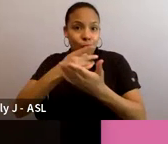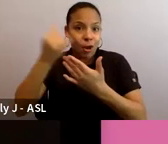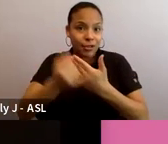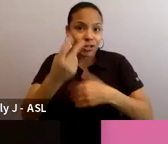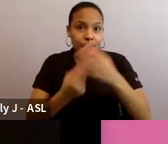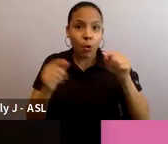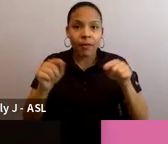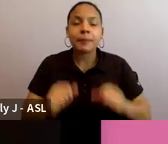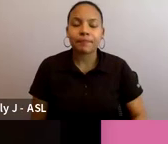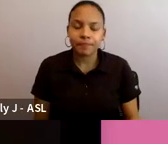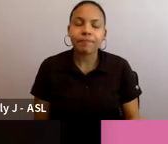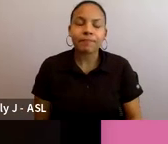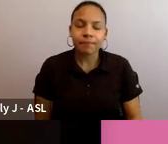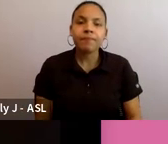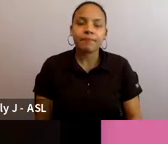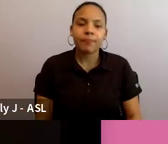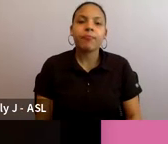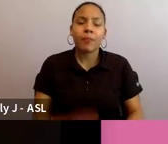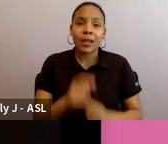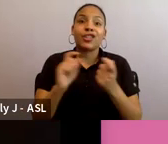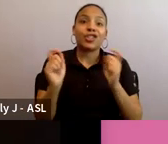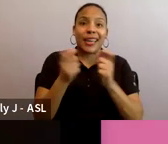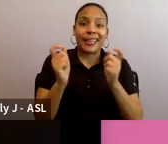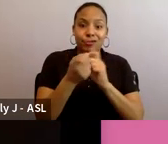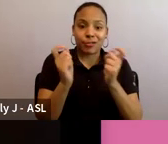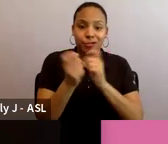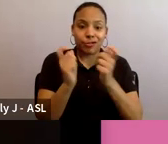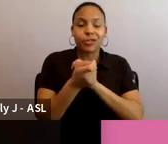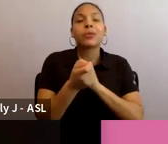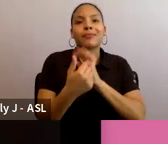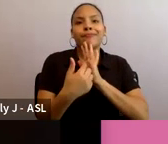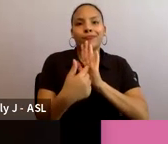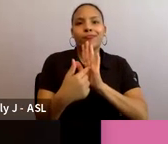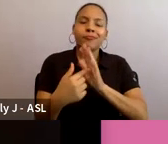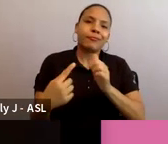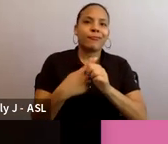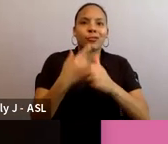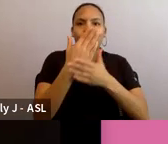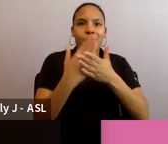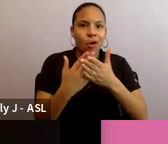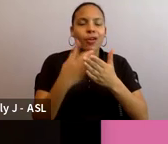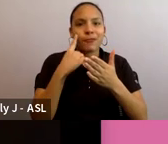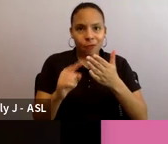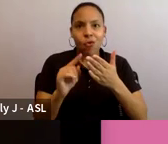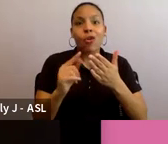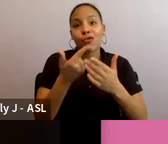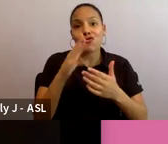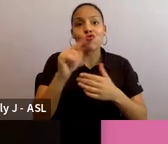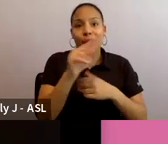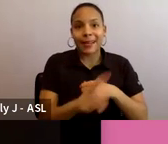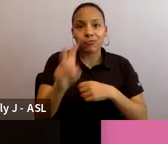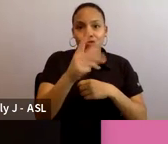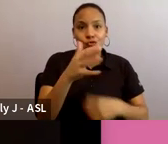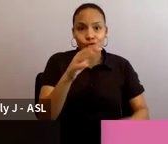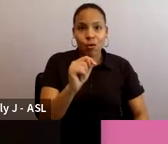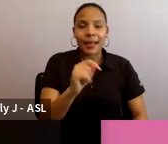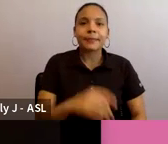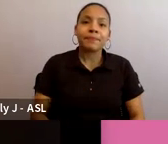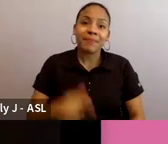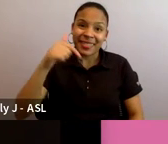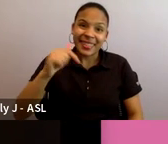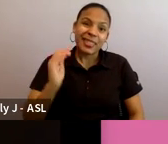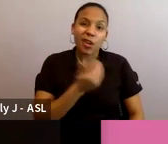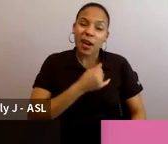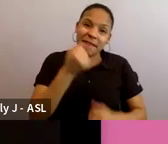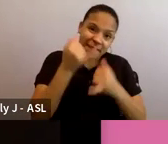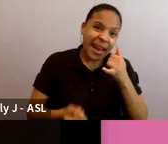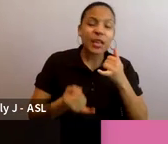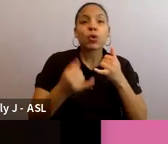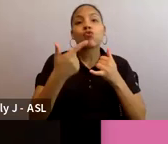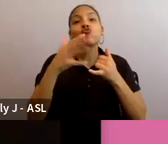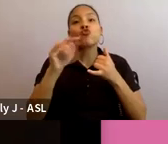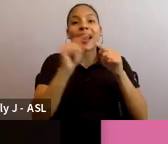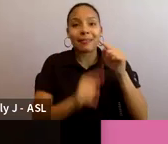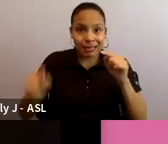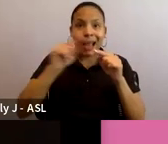changes do represent the first step in sunsetting the Touring and Creation event as it exists. For